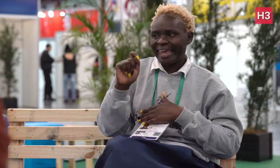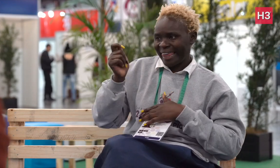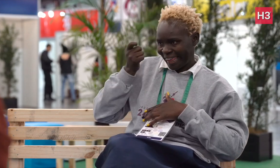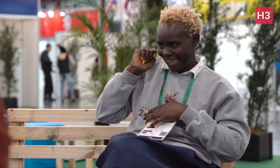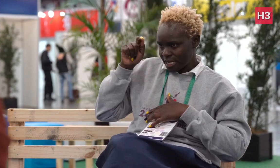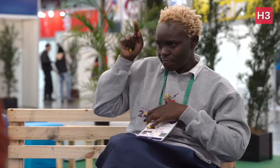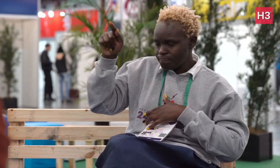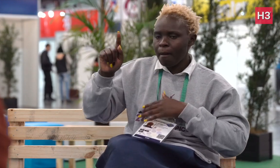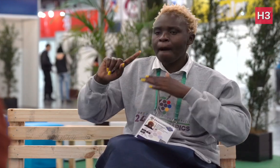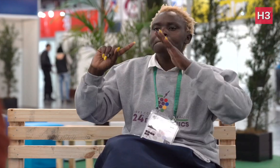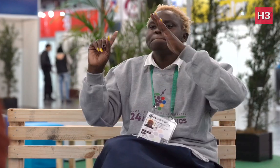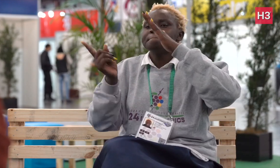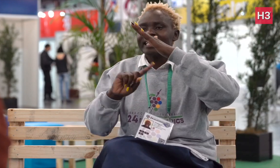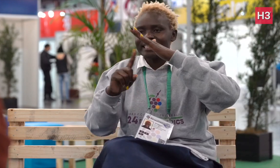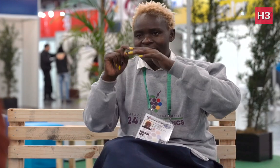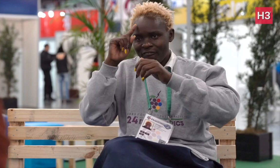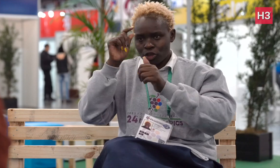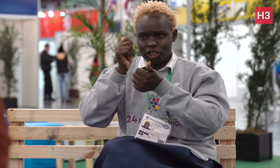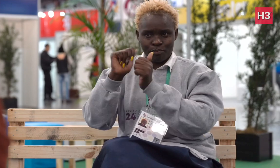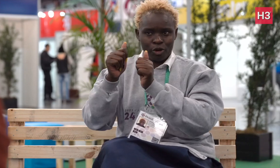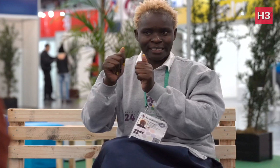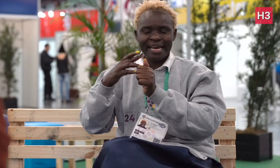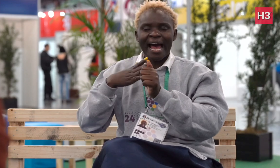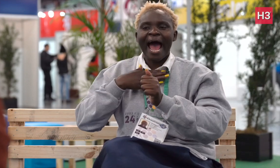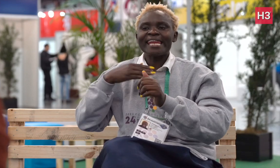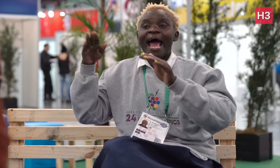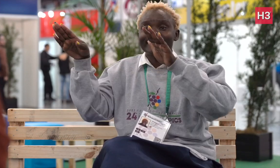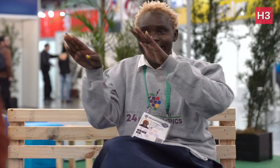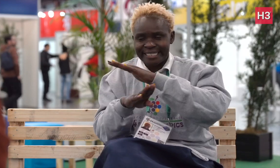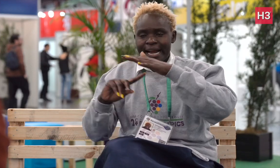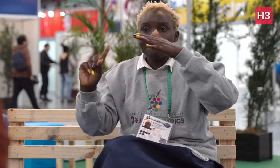Kenya’s sports minister and minister